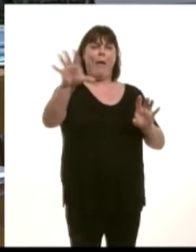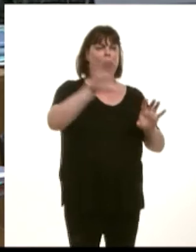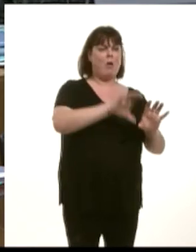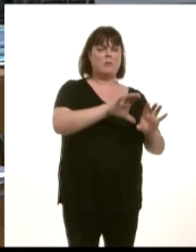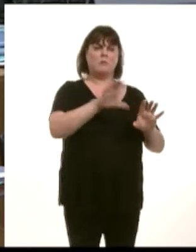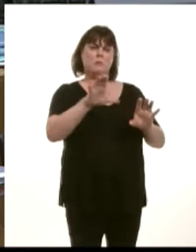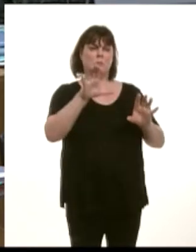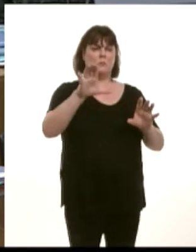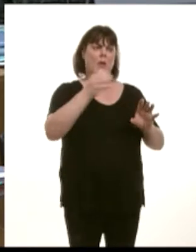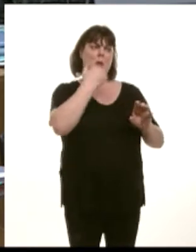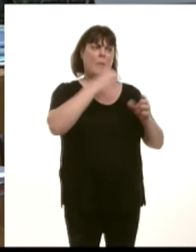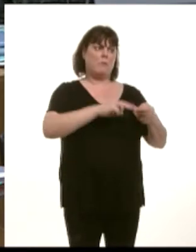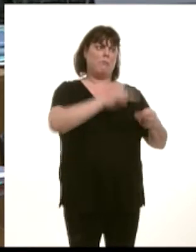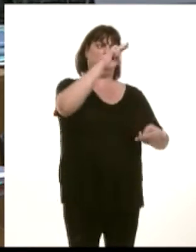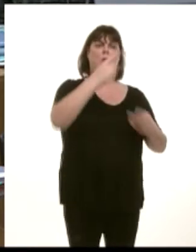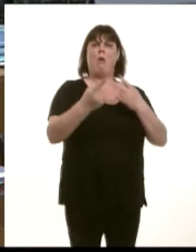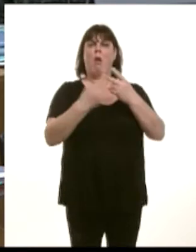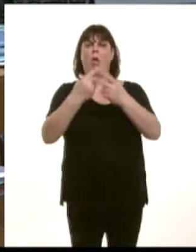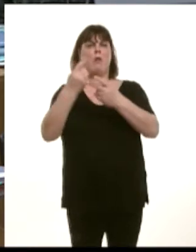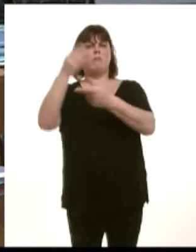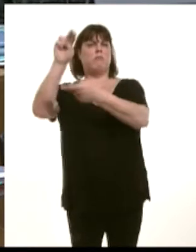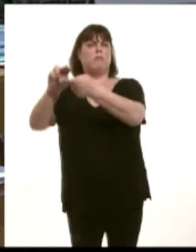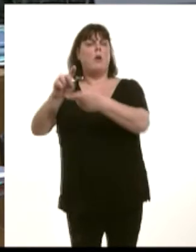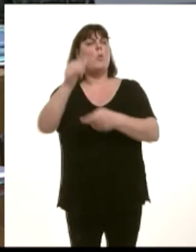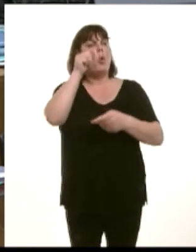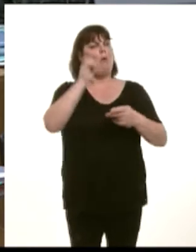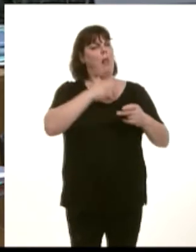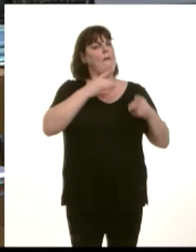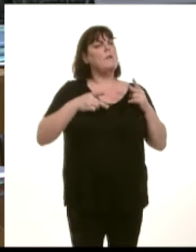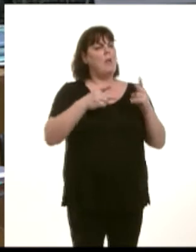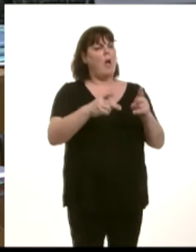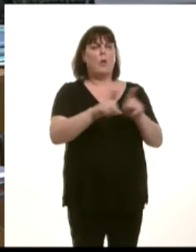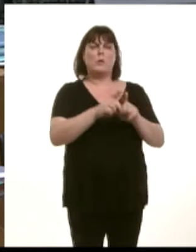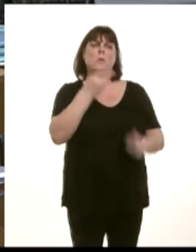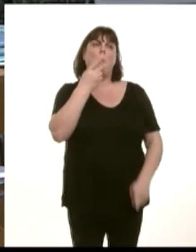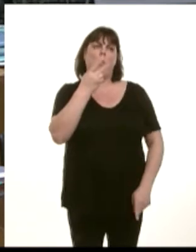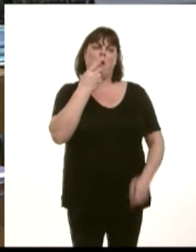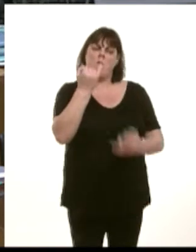lifestyle. We know, of course, that smoking is by far the biggest killer in terms of heart problems,